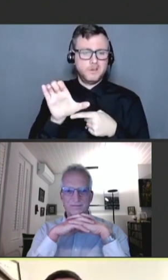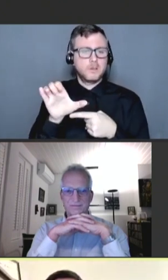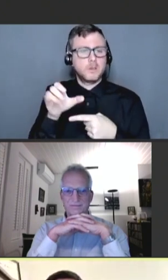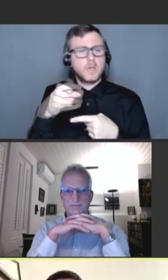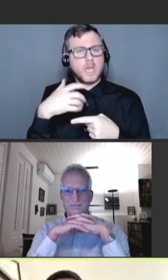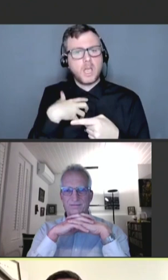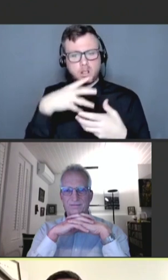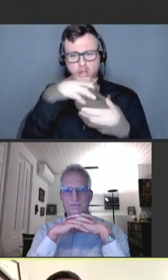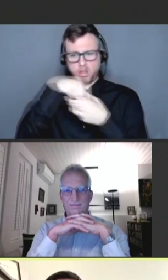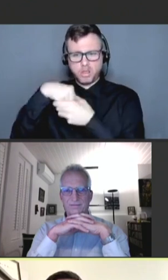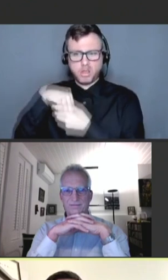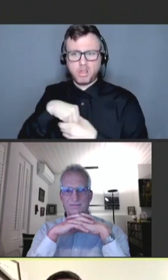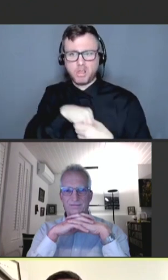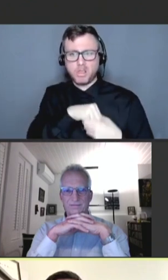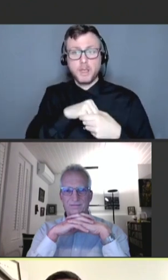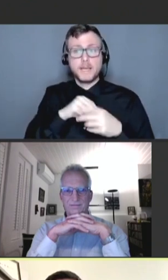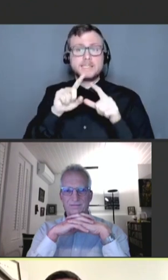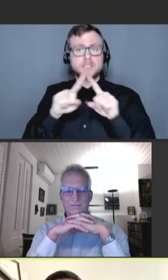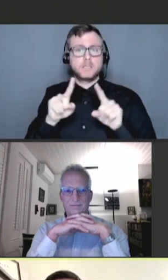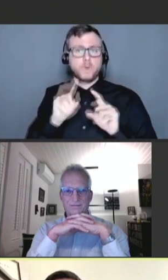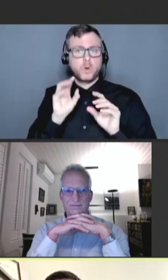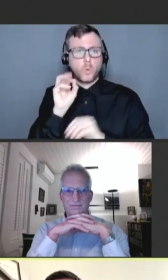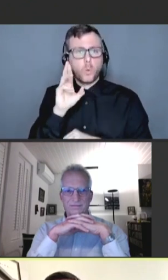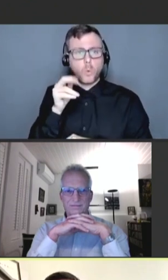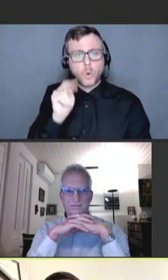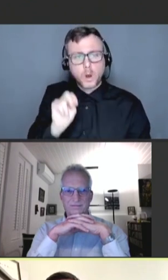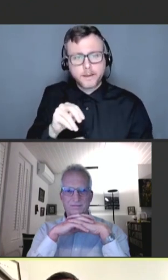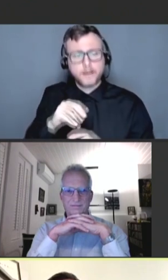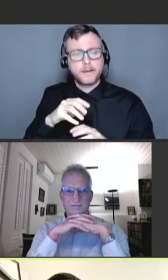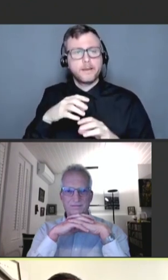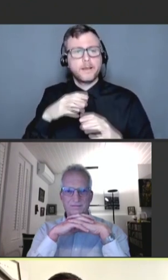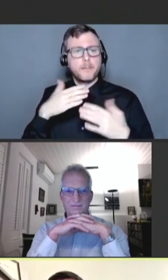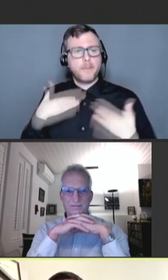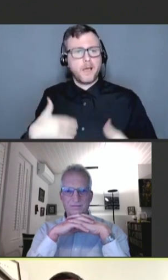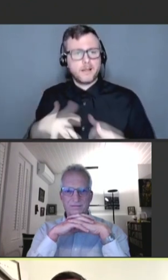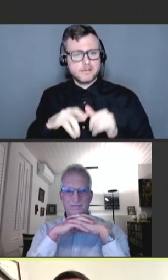injury and multiple organ systems and can yield increased risk in mental health disorders,